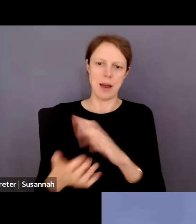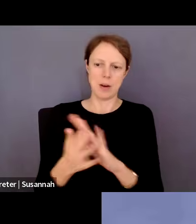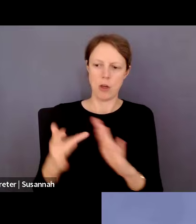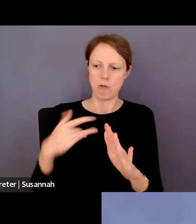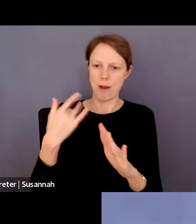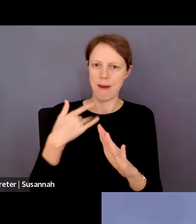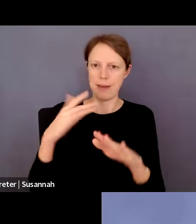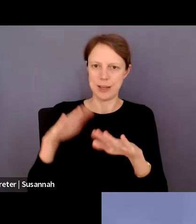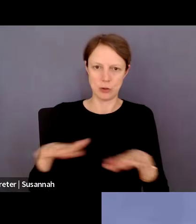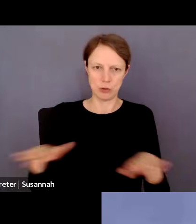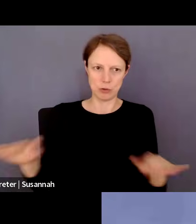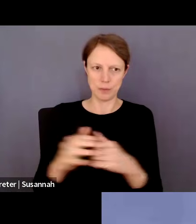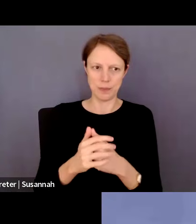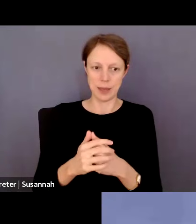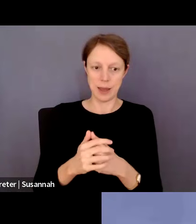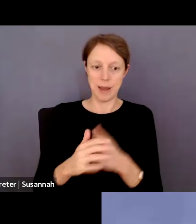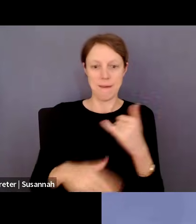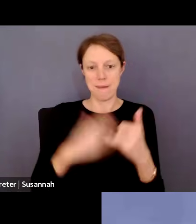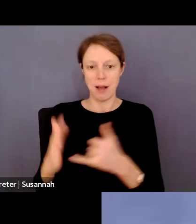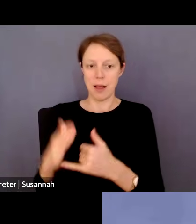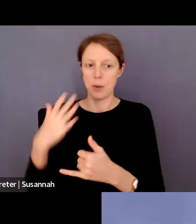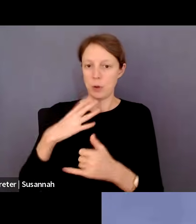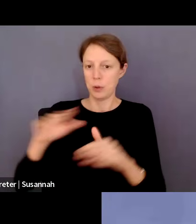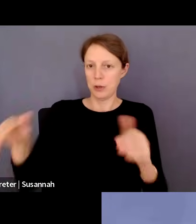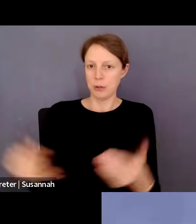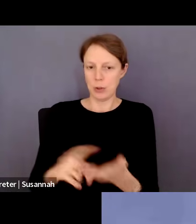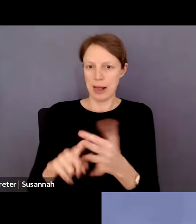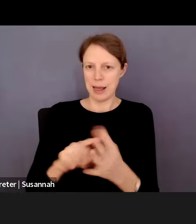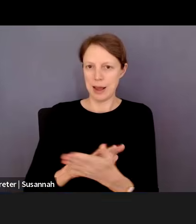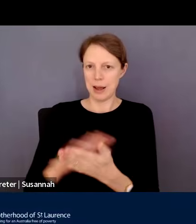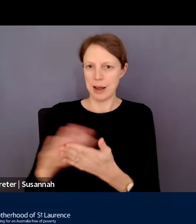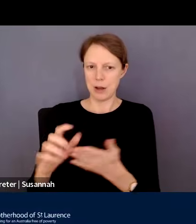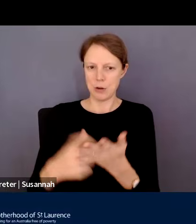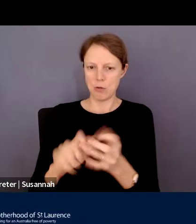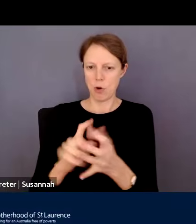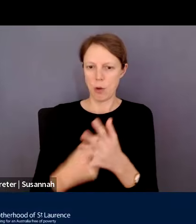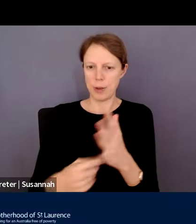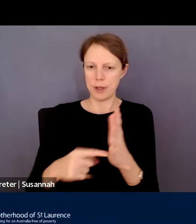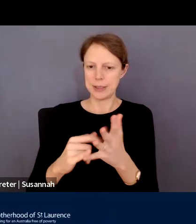Leah Robertson. BSL's Senior Manager of Early Years. Today she will be bringing her frontline